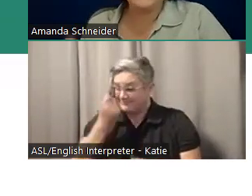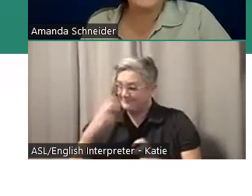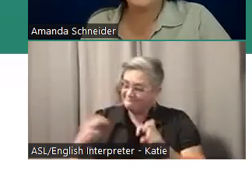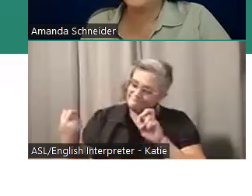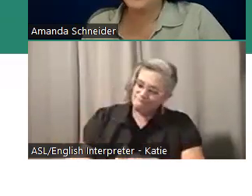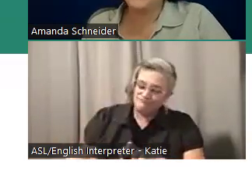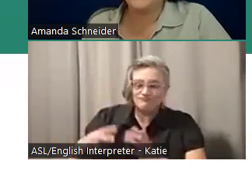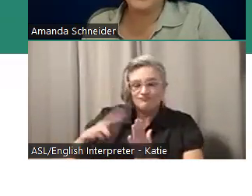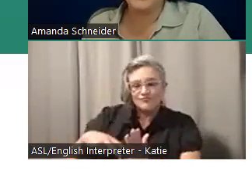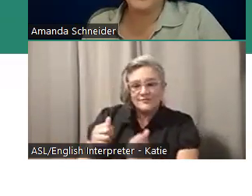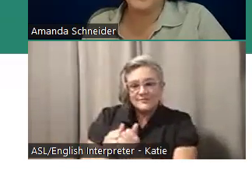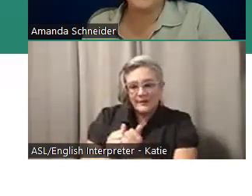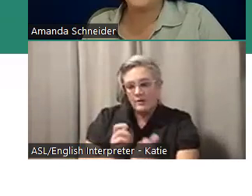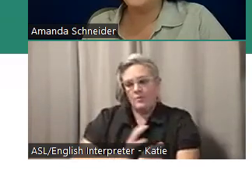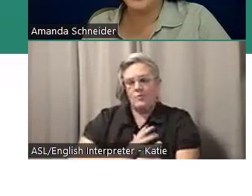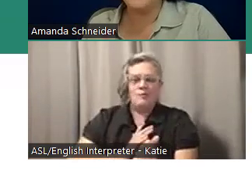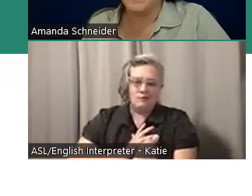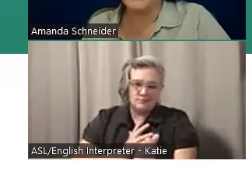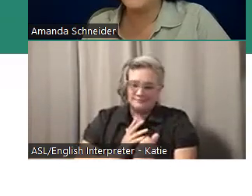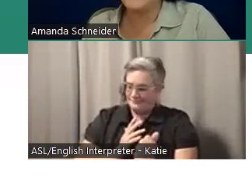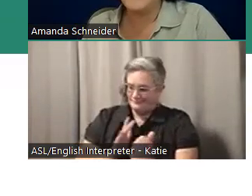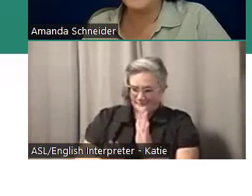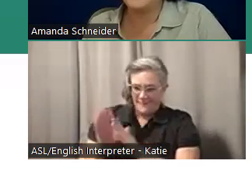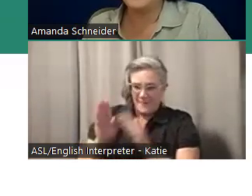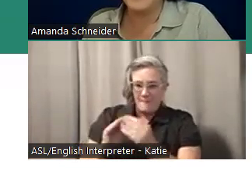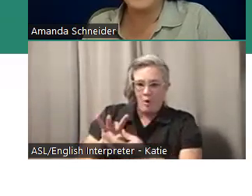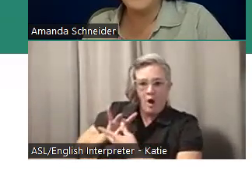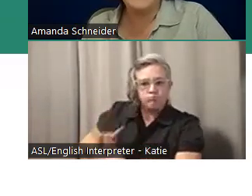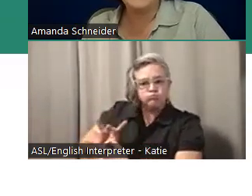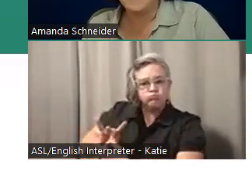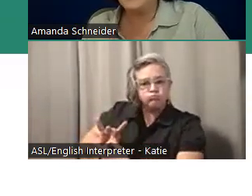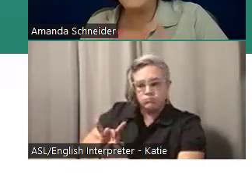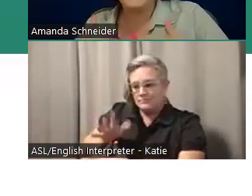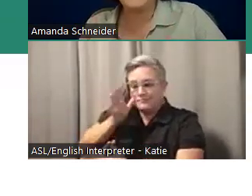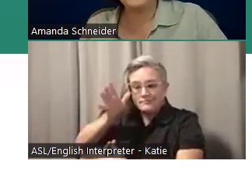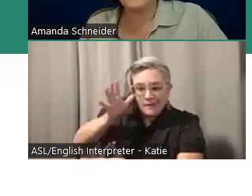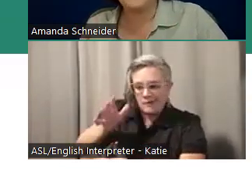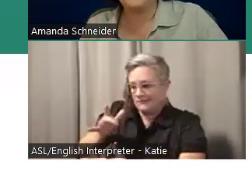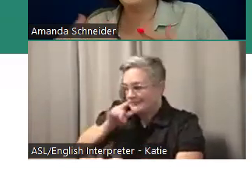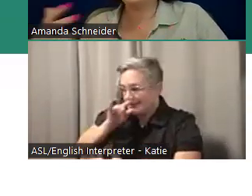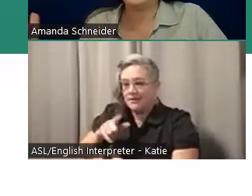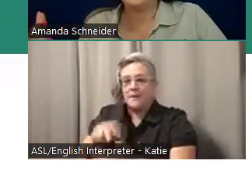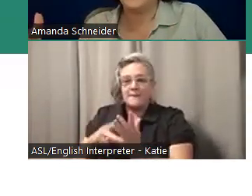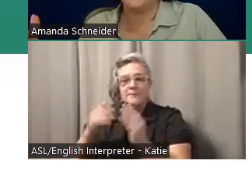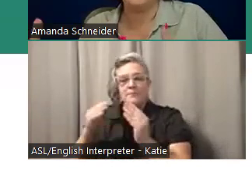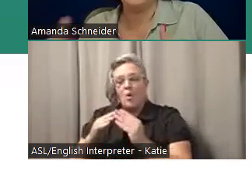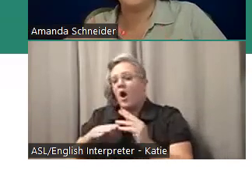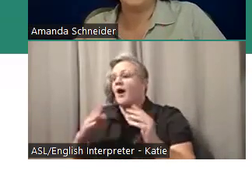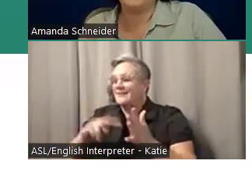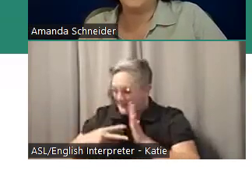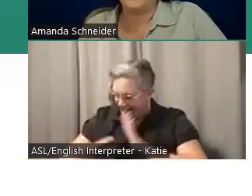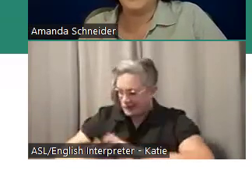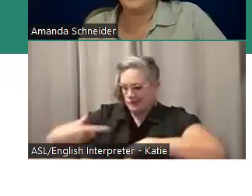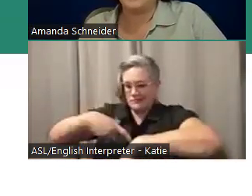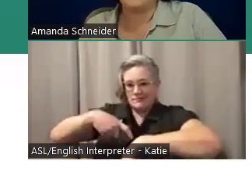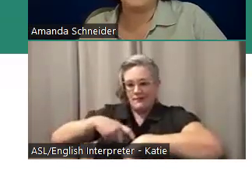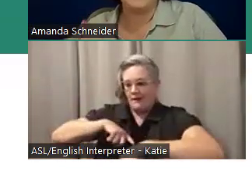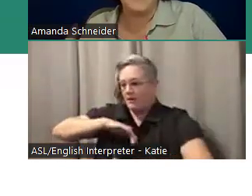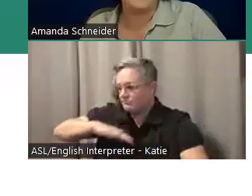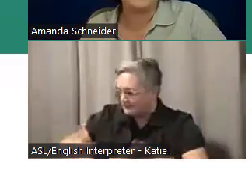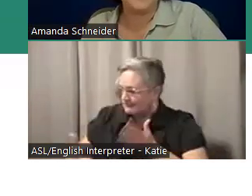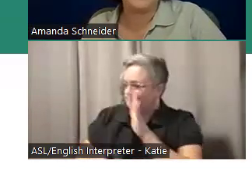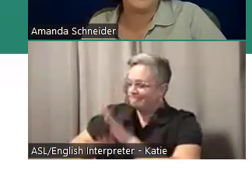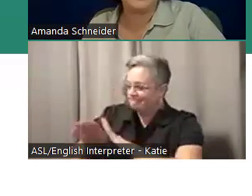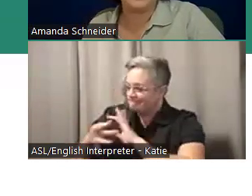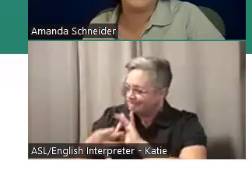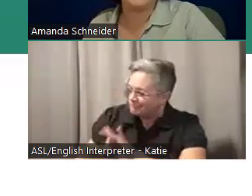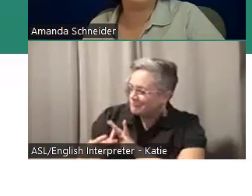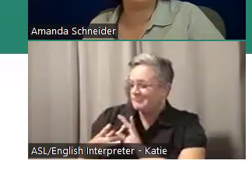An opportunity to strengthen your, uh, adult-child bond, so that parenting bond, is that time where you slow down, be intentional about building a relationship and having some conversations.